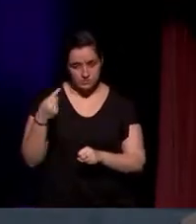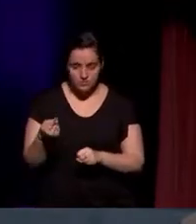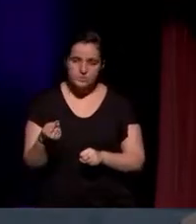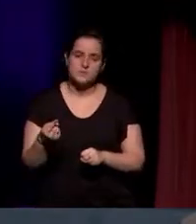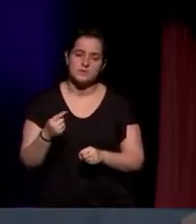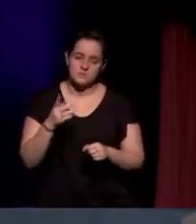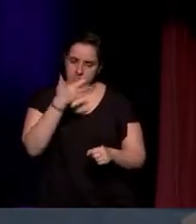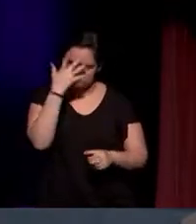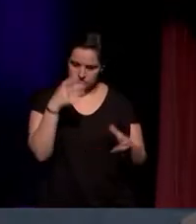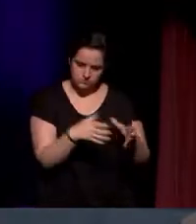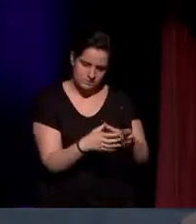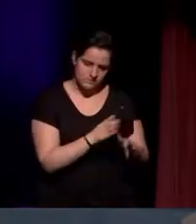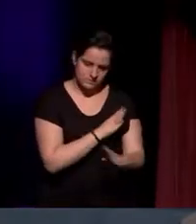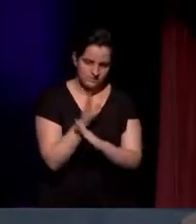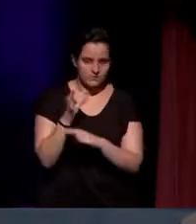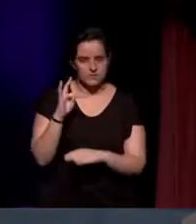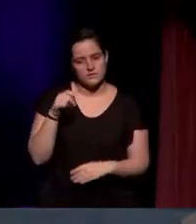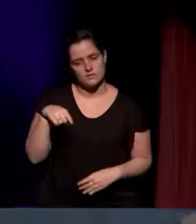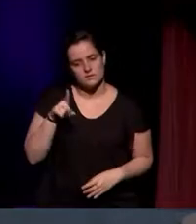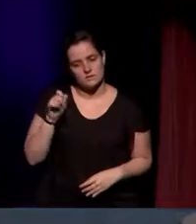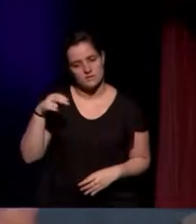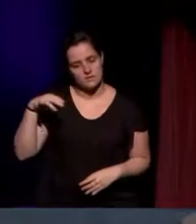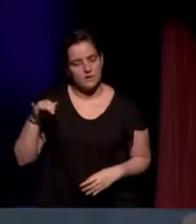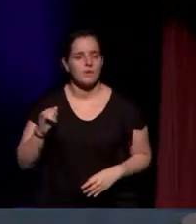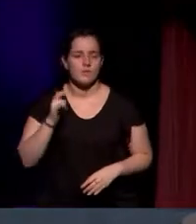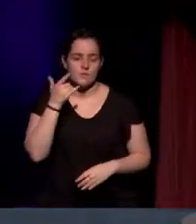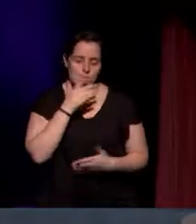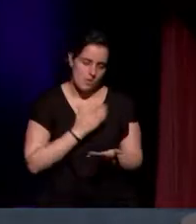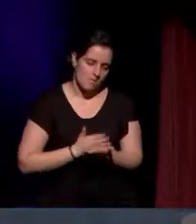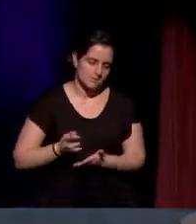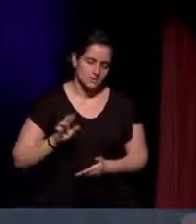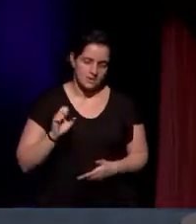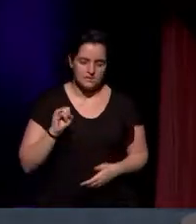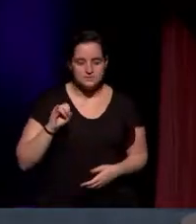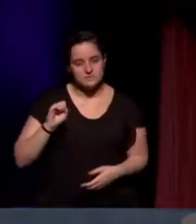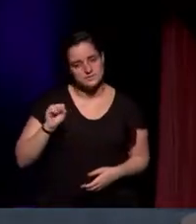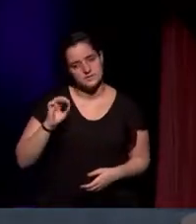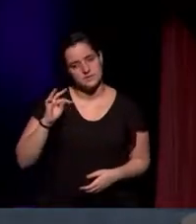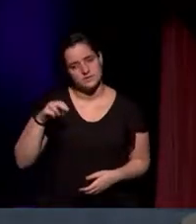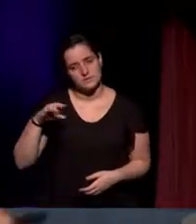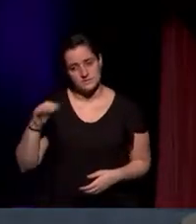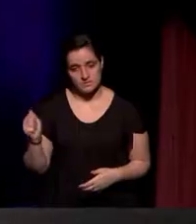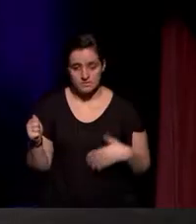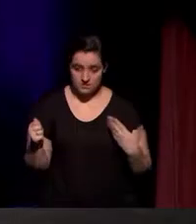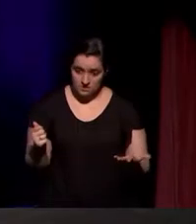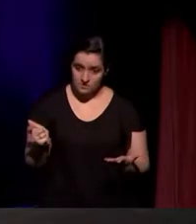and resistance begins. So we have all this history,